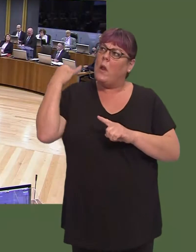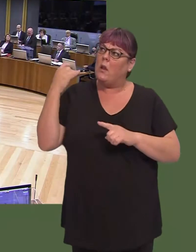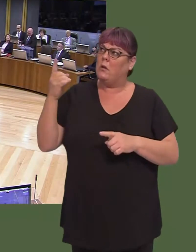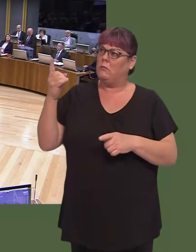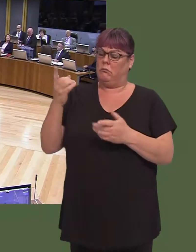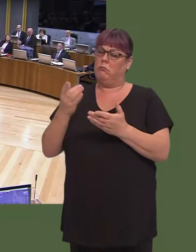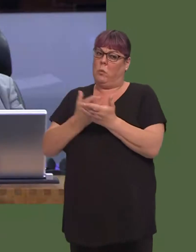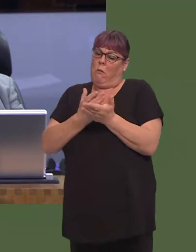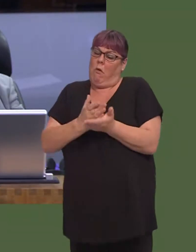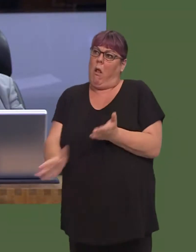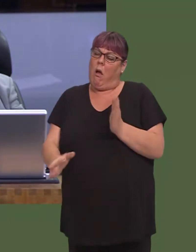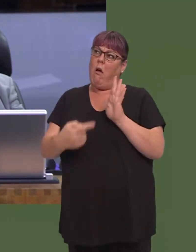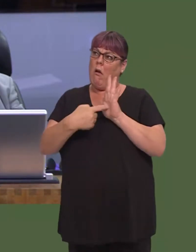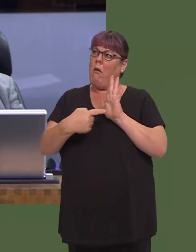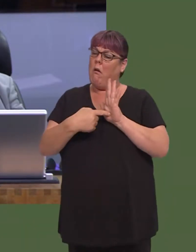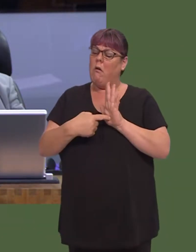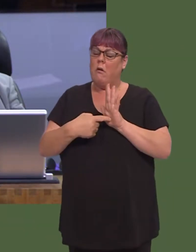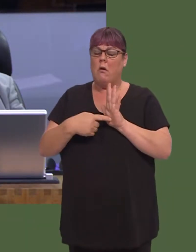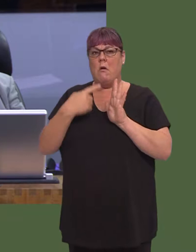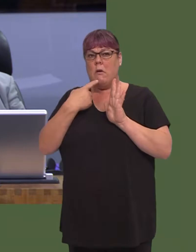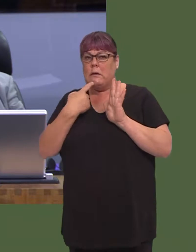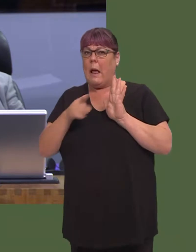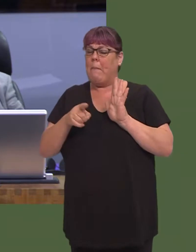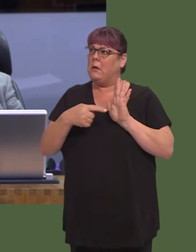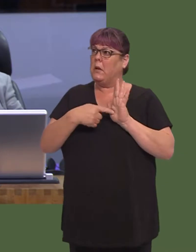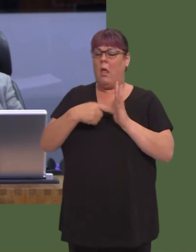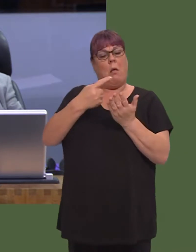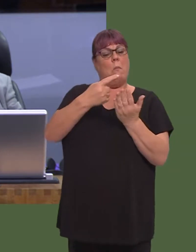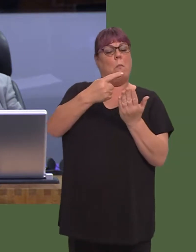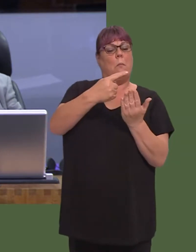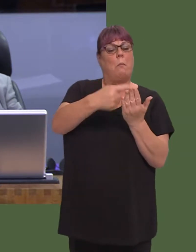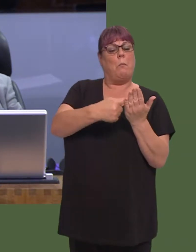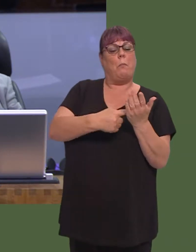supposedly socialist values, First Minister? Carwyn Jones AM: Well, again, I come back